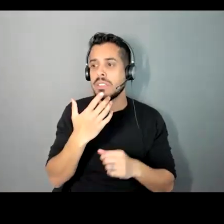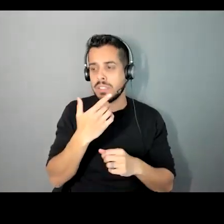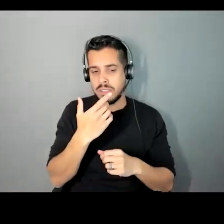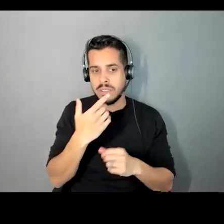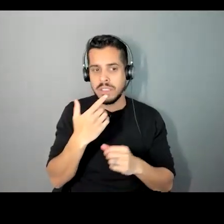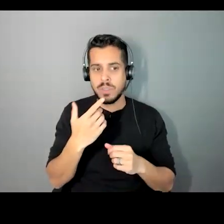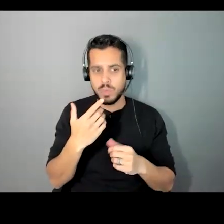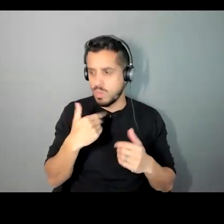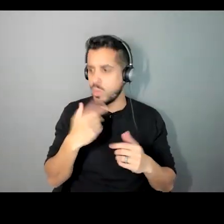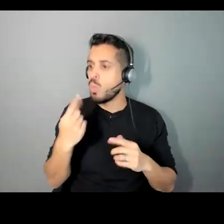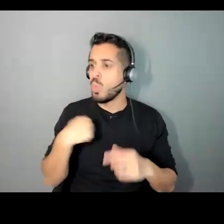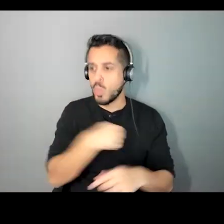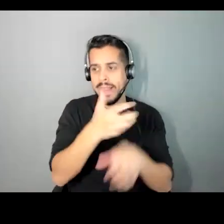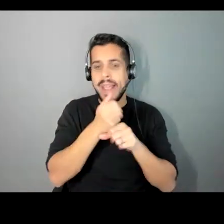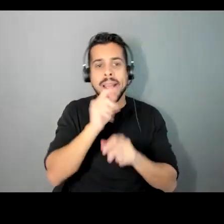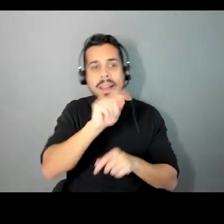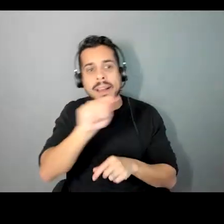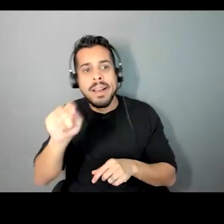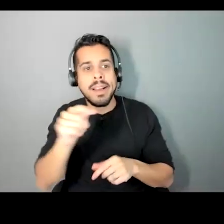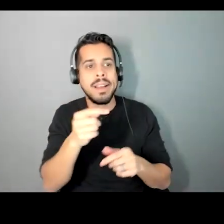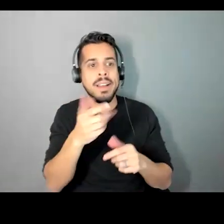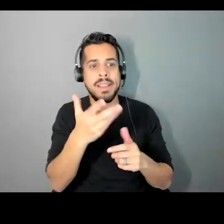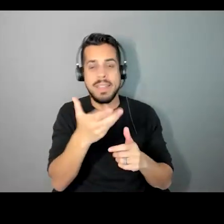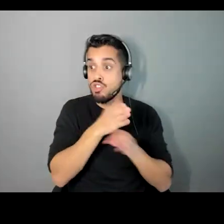who are absolutely looking to pivot their career,